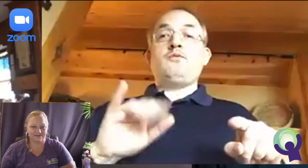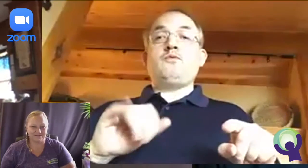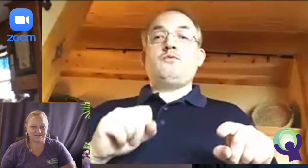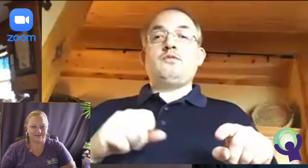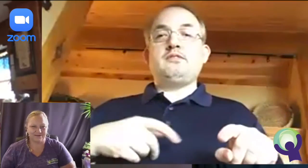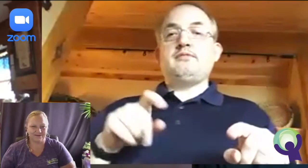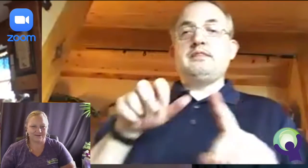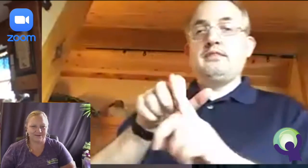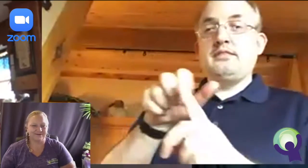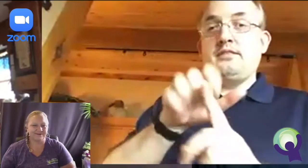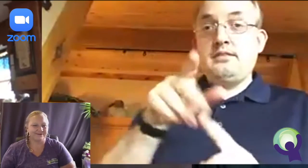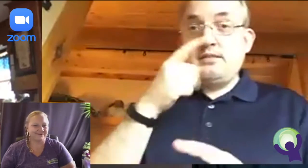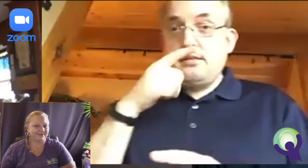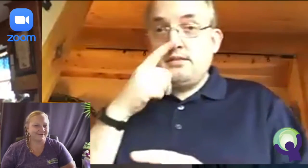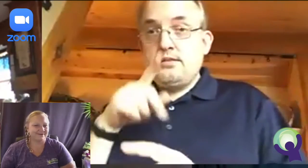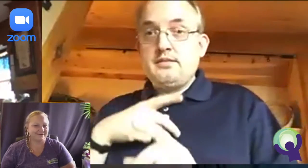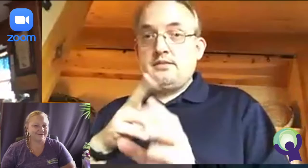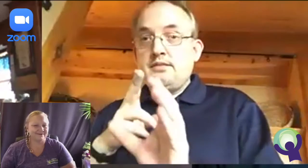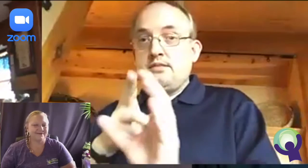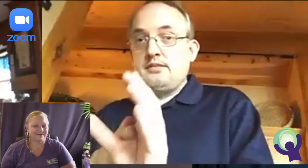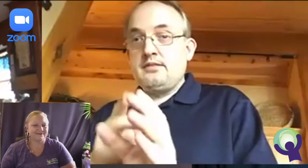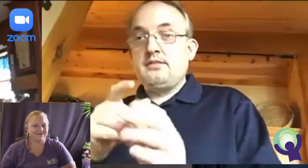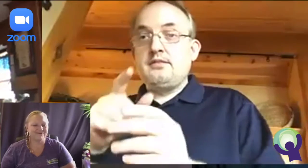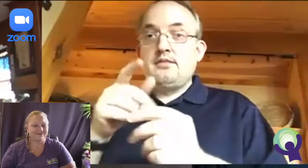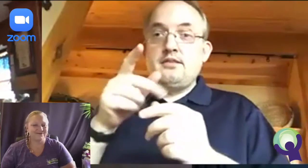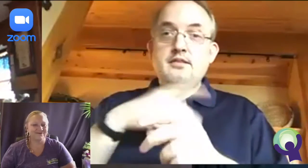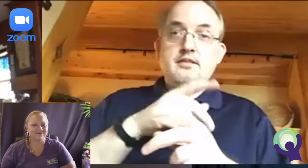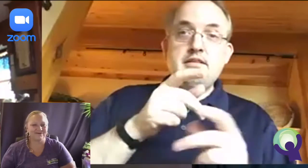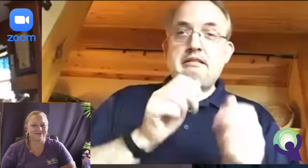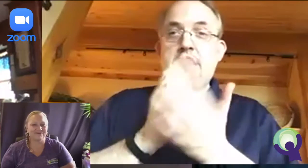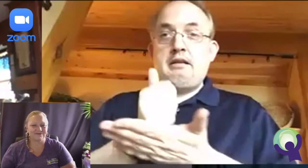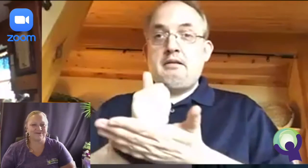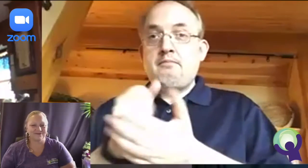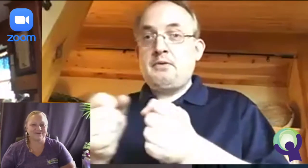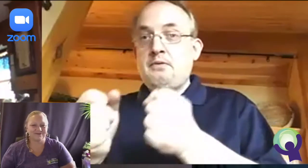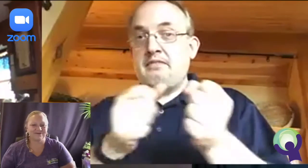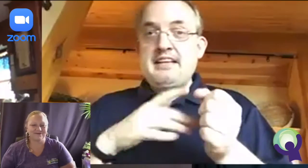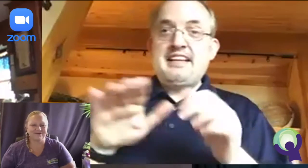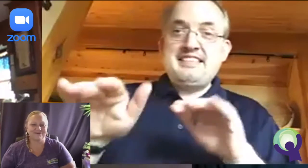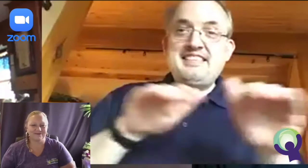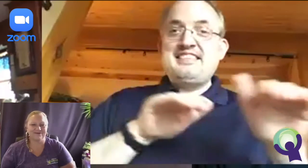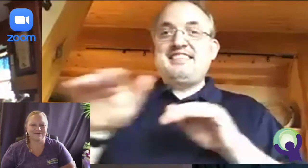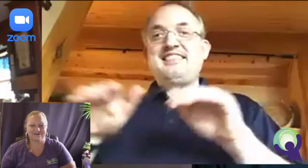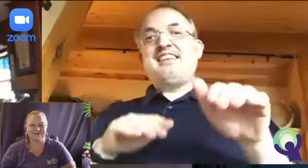anywhere that I want to. In Wisconsin, I really had to depend on people if they could give me